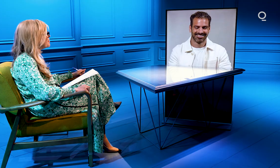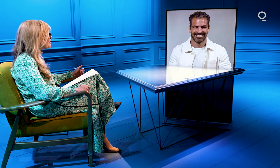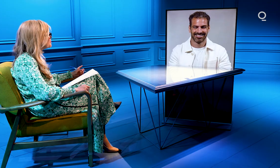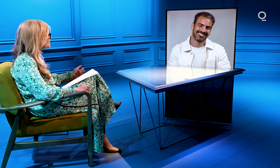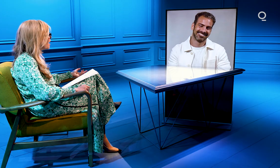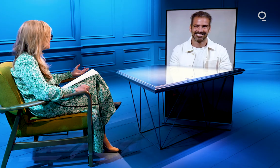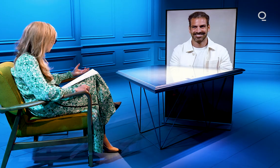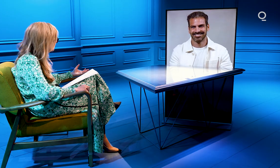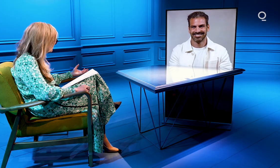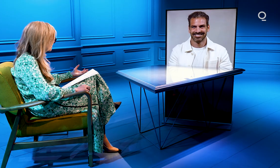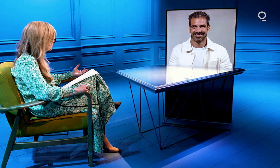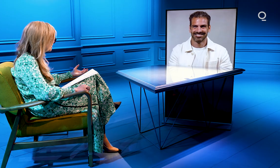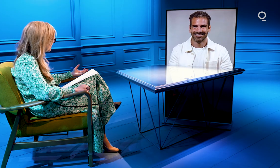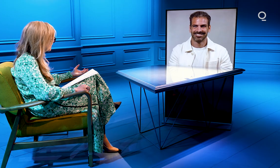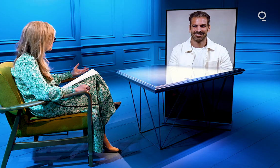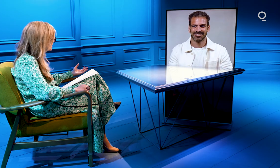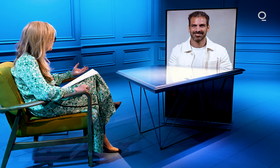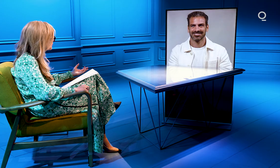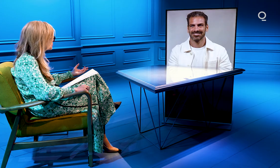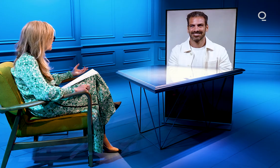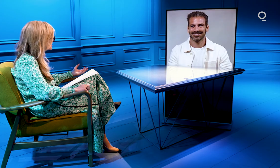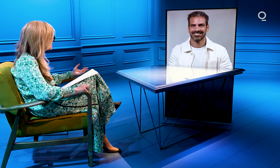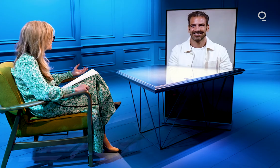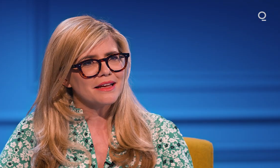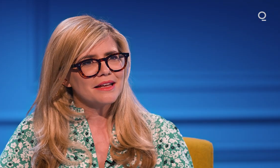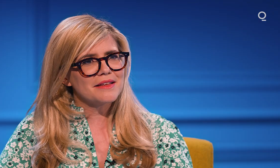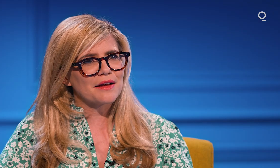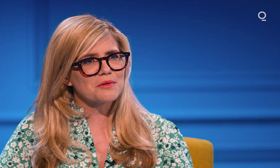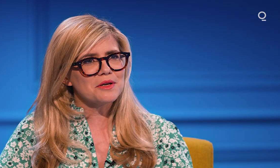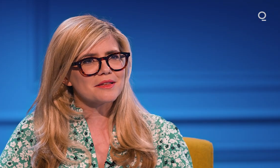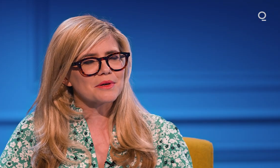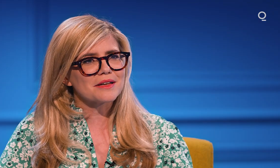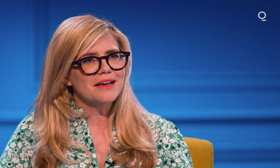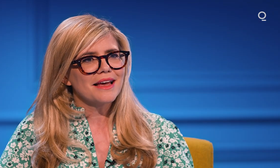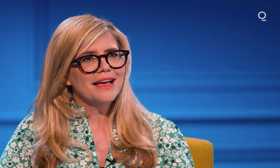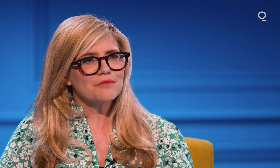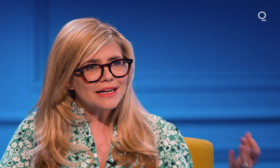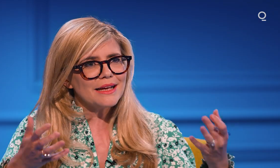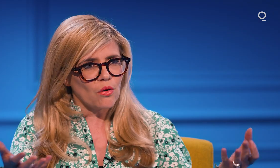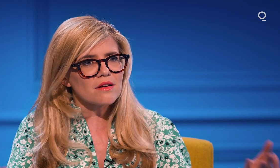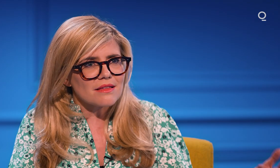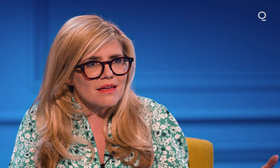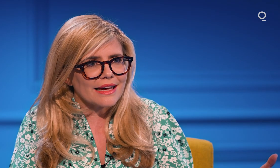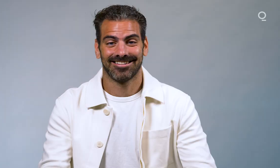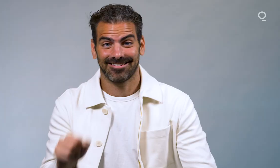That must have been, I mean, were you actually annoyed about that? Was anyone frustrated in the deaf community? Because it really was the thing.